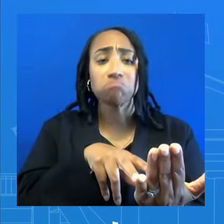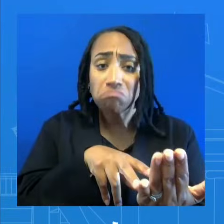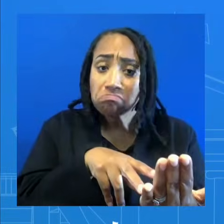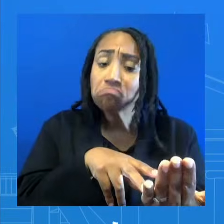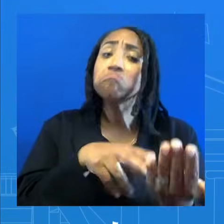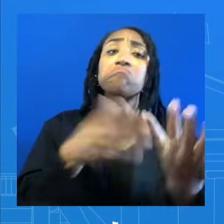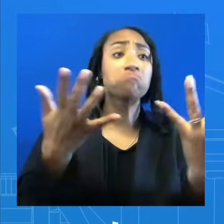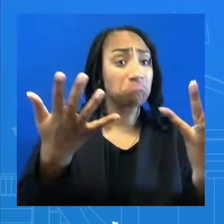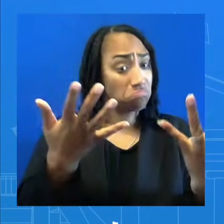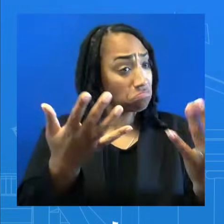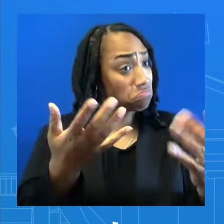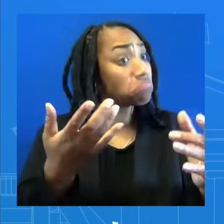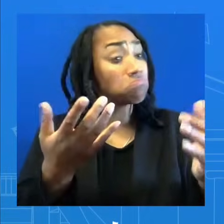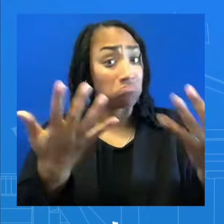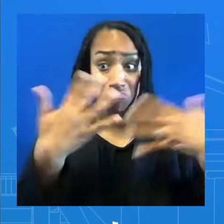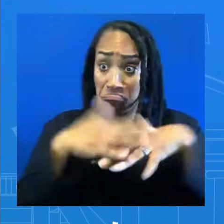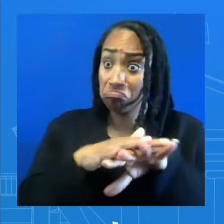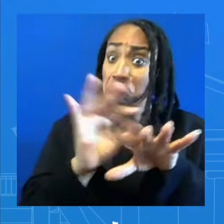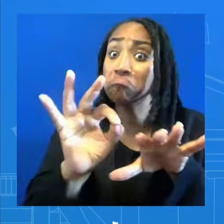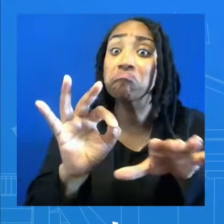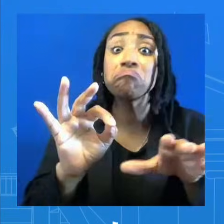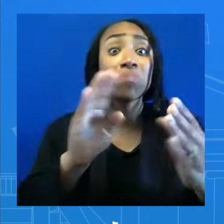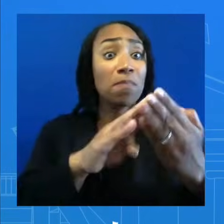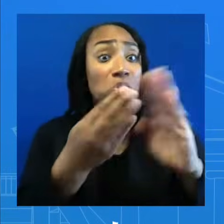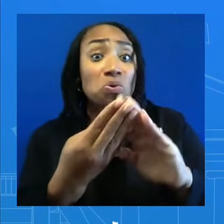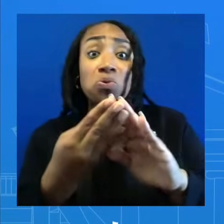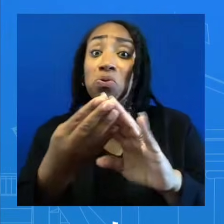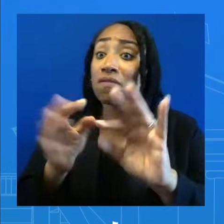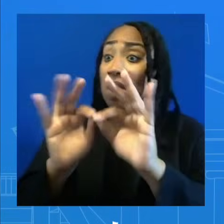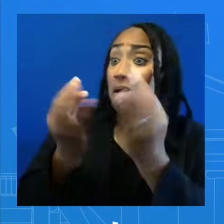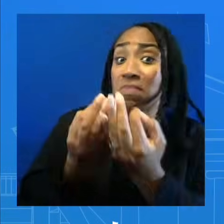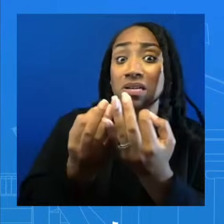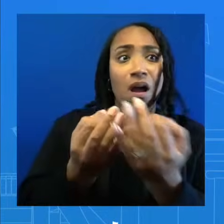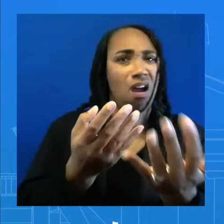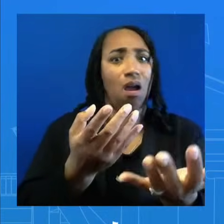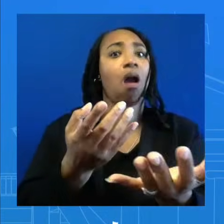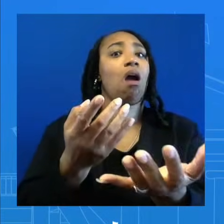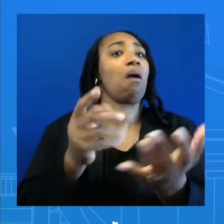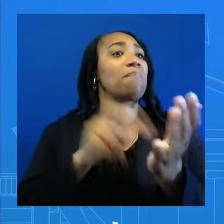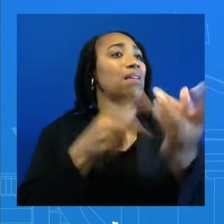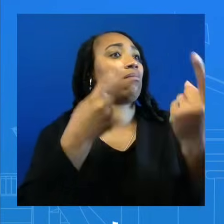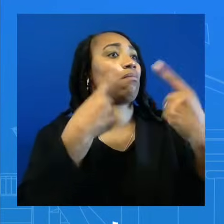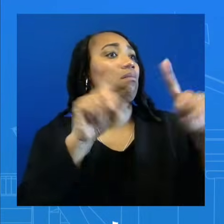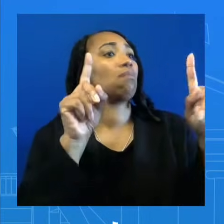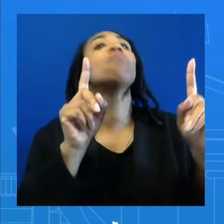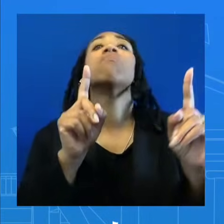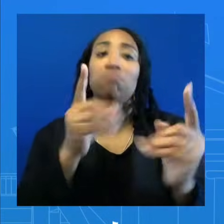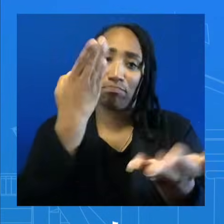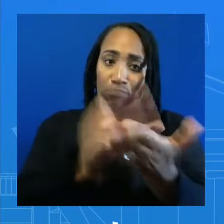showing that, you know, it is -- it is meaningful to get that second chance